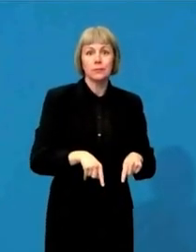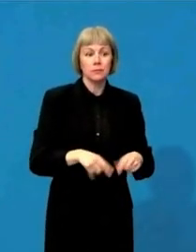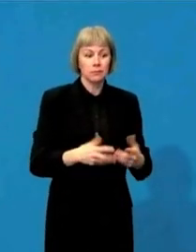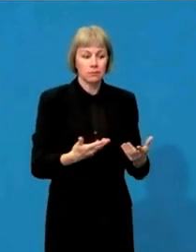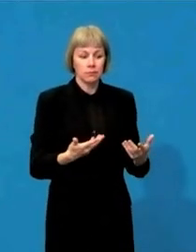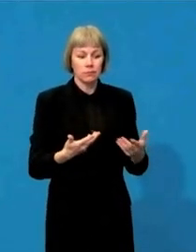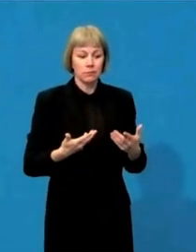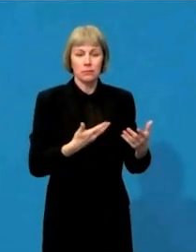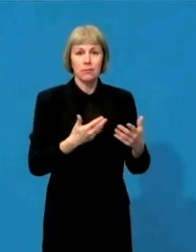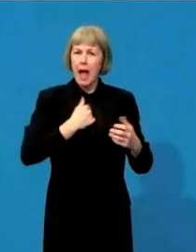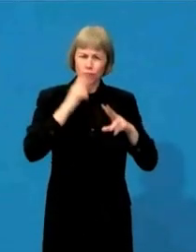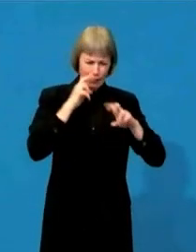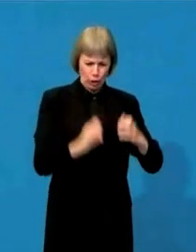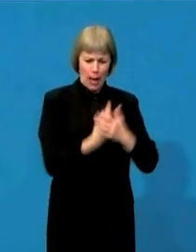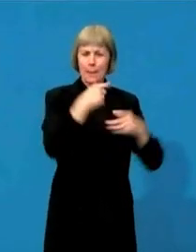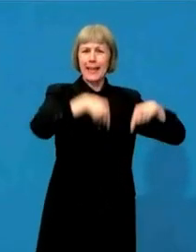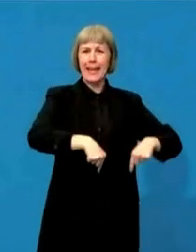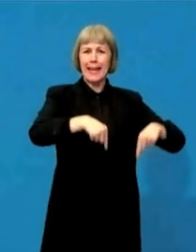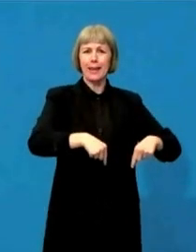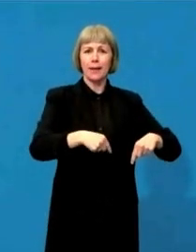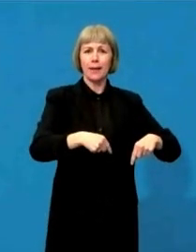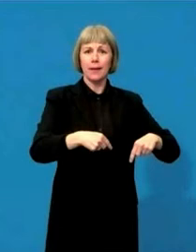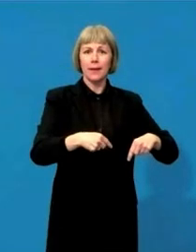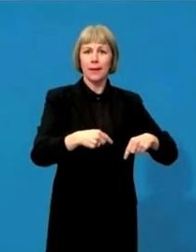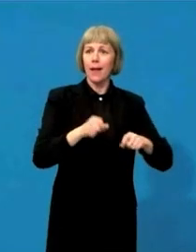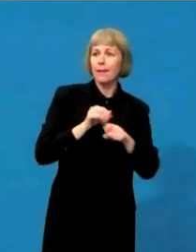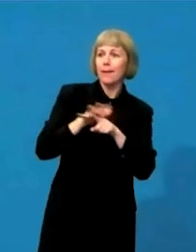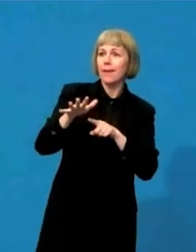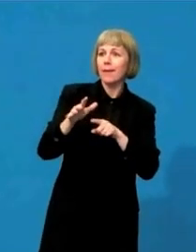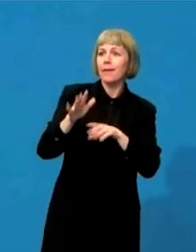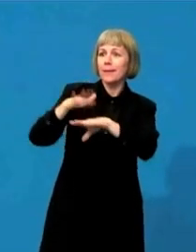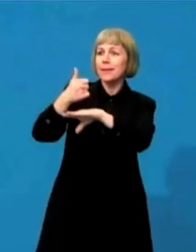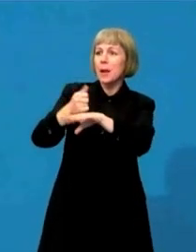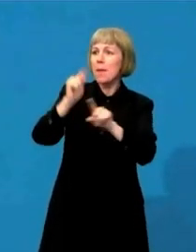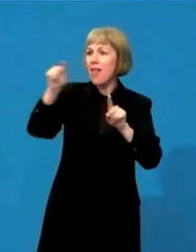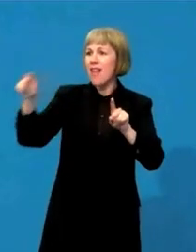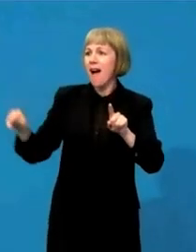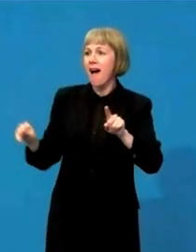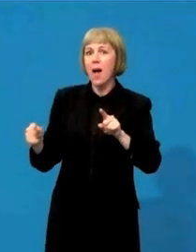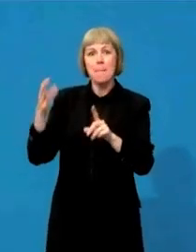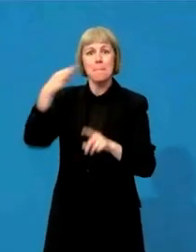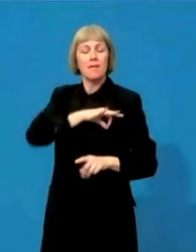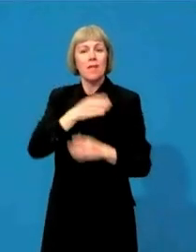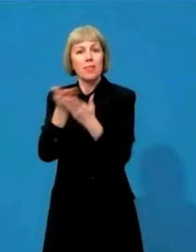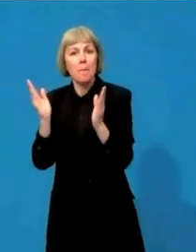research here in Fitzroy, except for Fitzroy. Or the Kimberley. Or the Kimberley area itself.